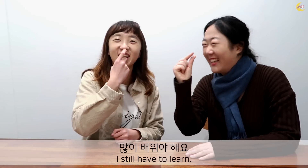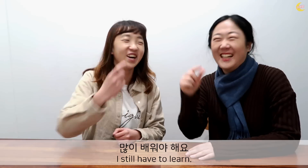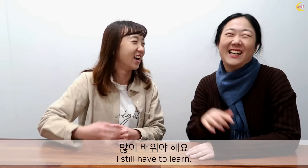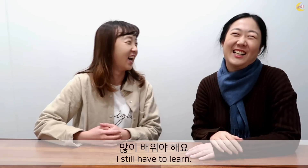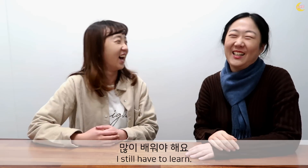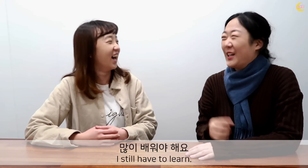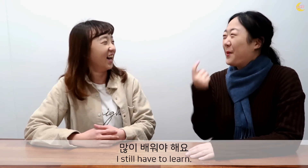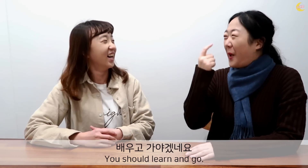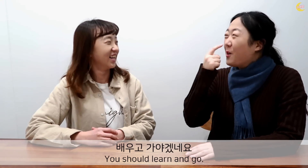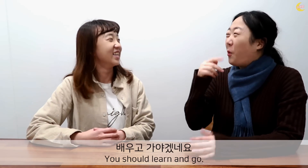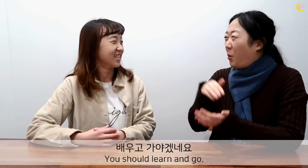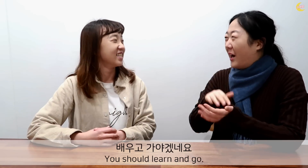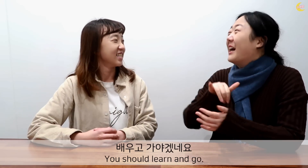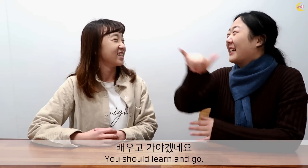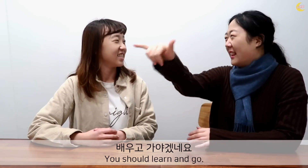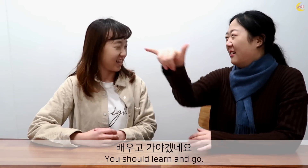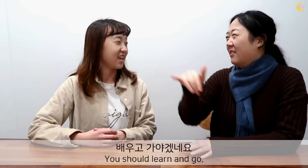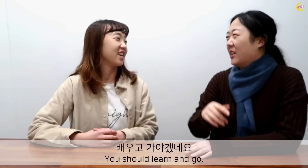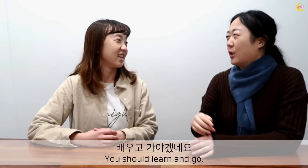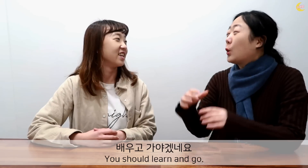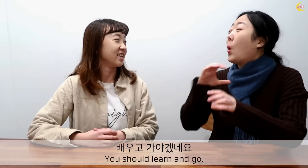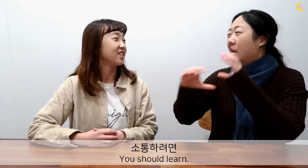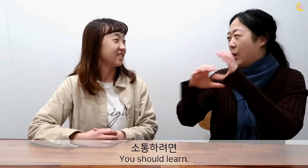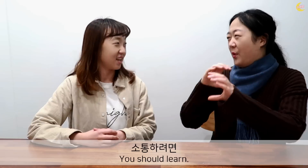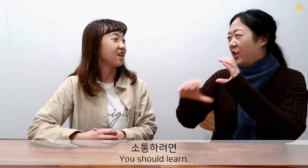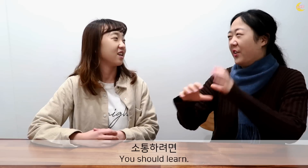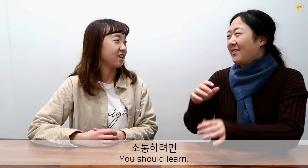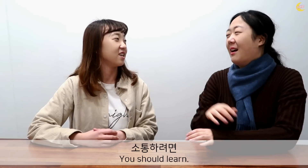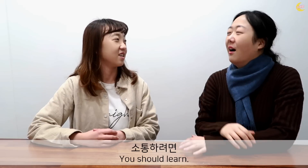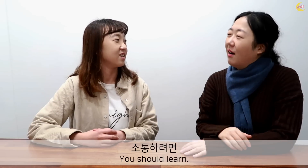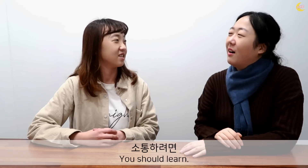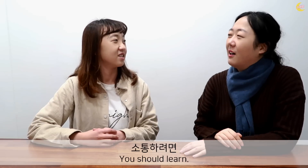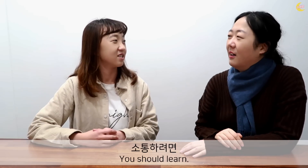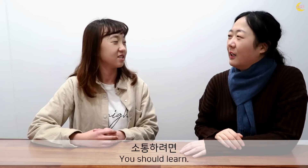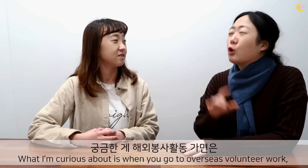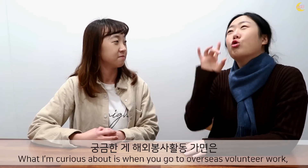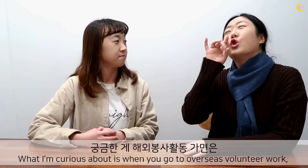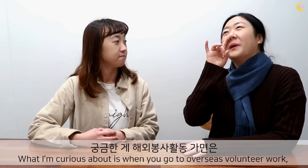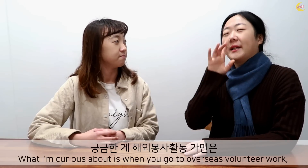I still have to learn. You should learn and go. You should learn.